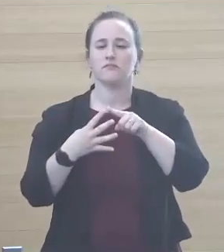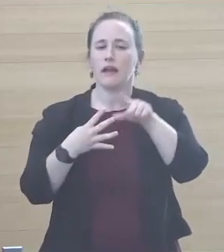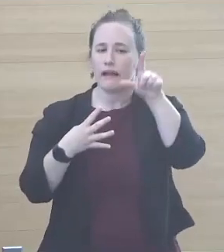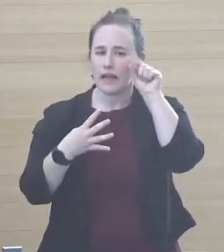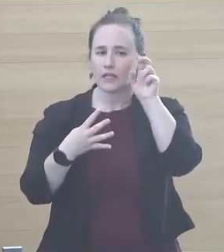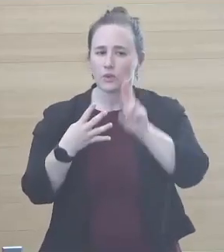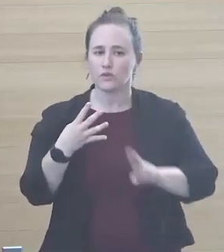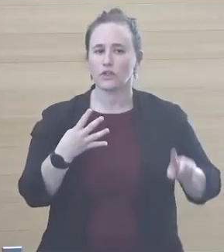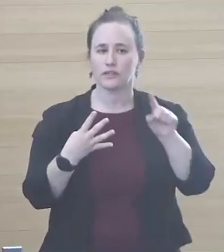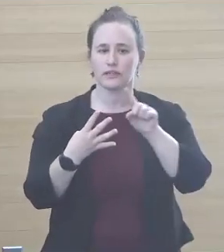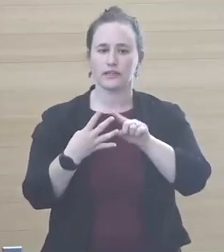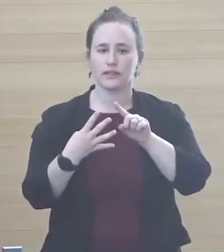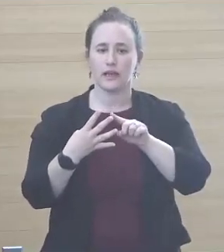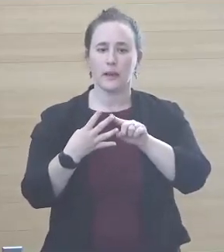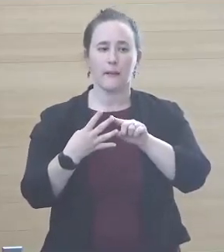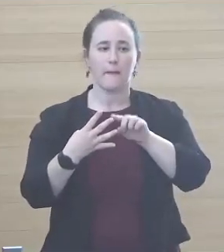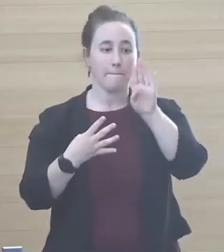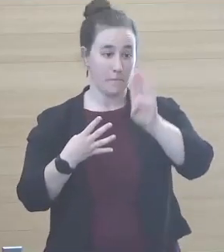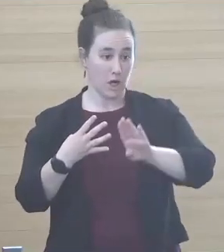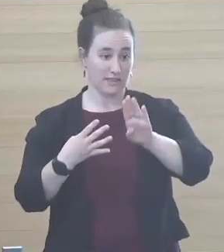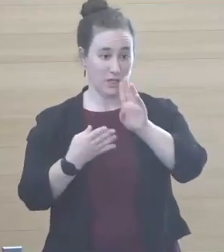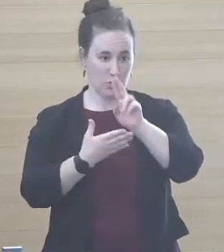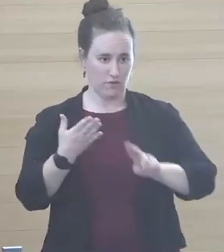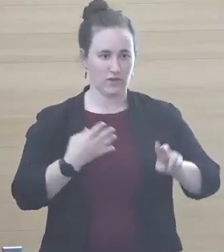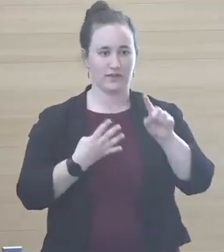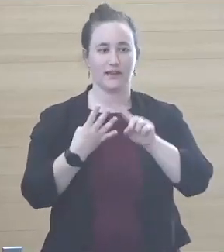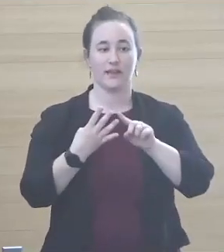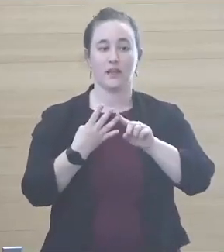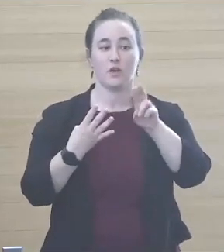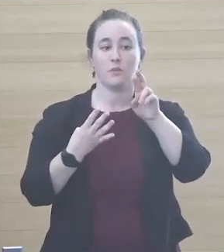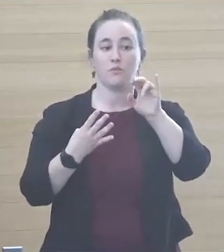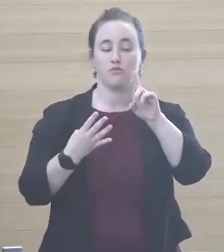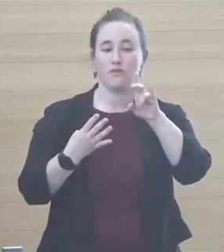Brandeis University, or Lesley University?